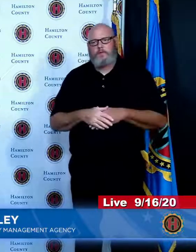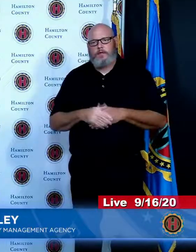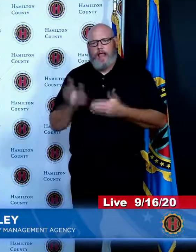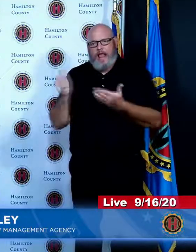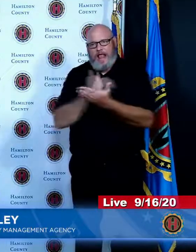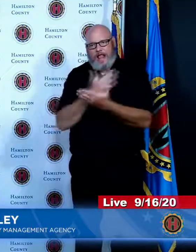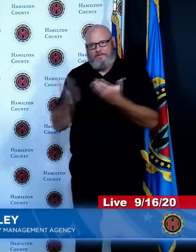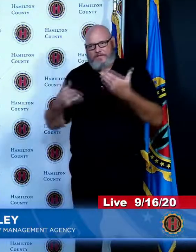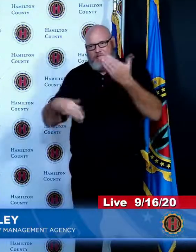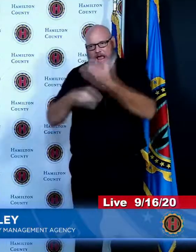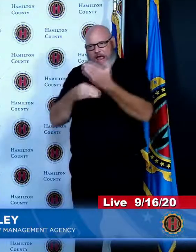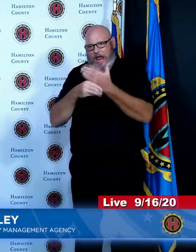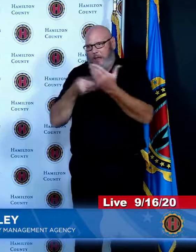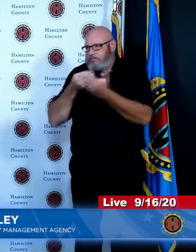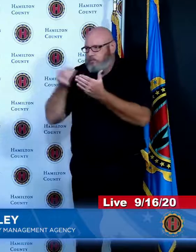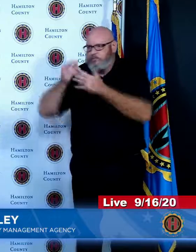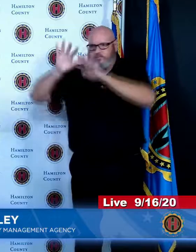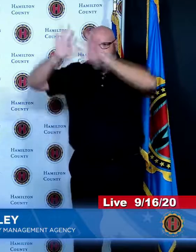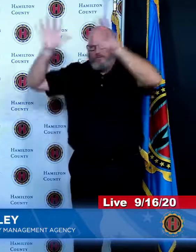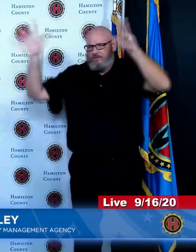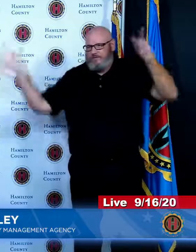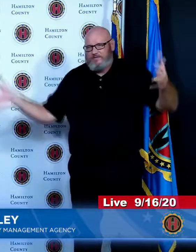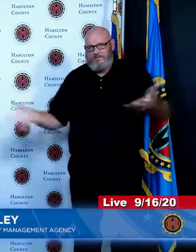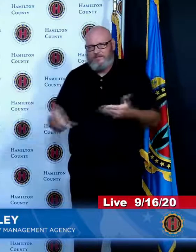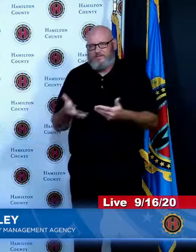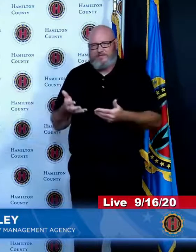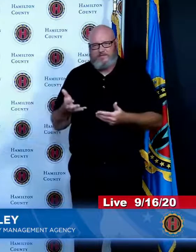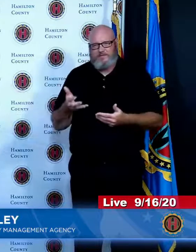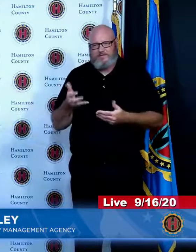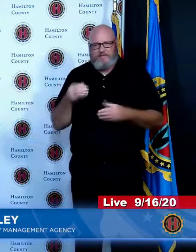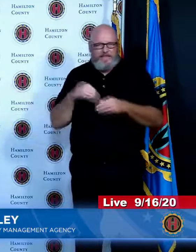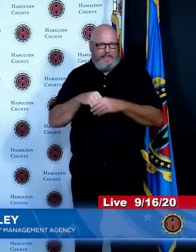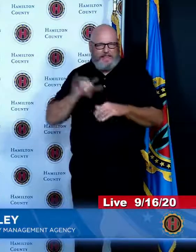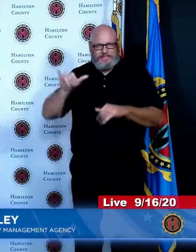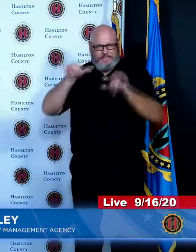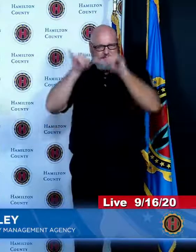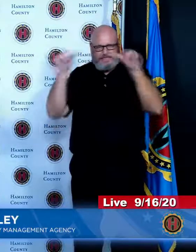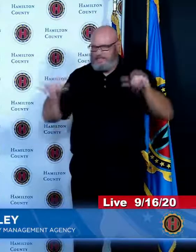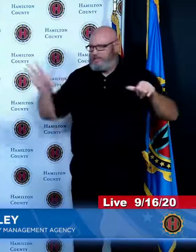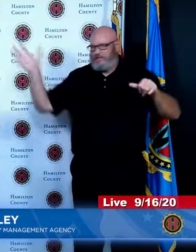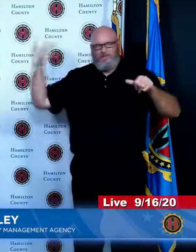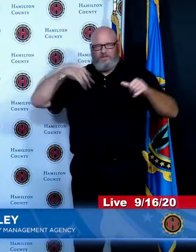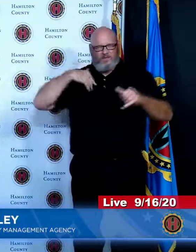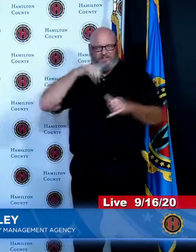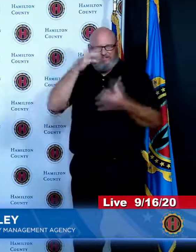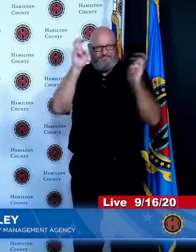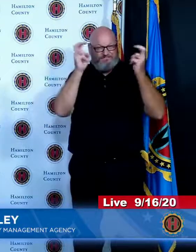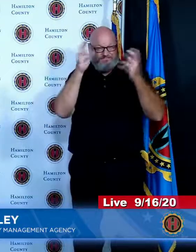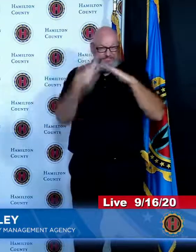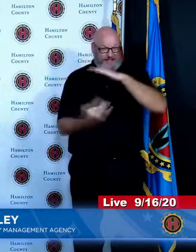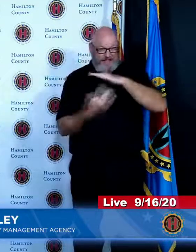sort of elementary but does require a process as with any purchasing process so all these things are slowly coming into place